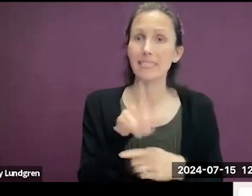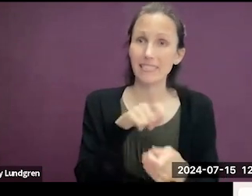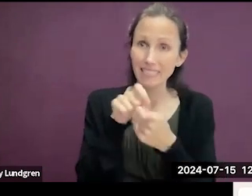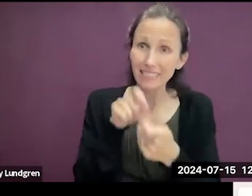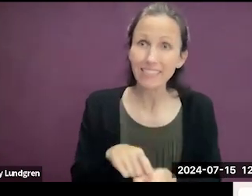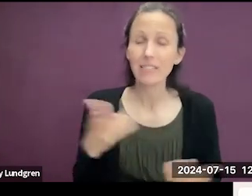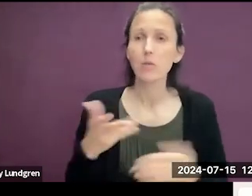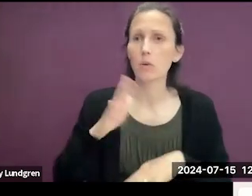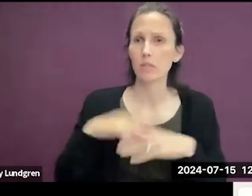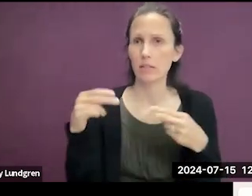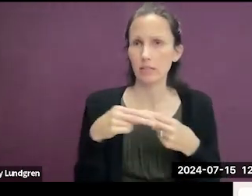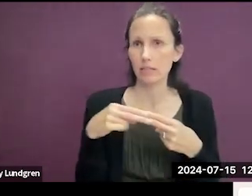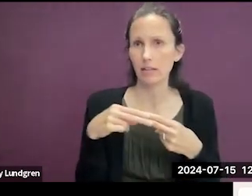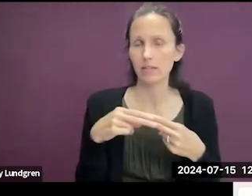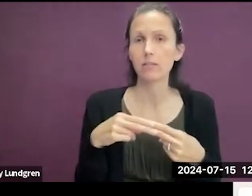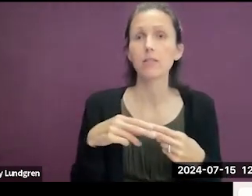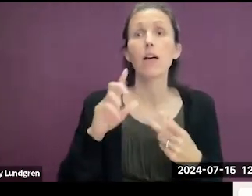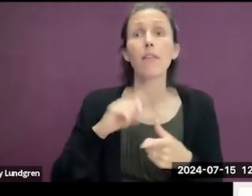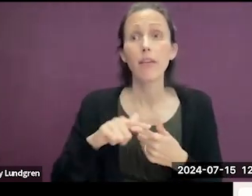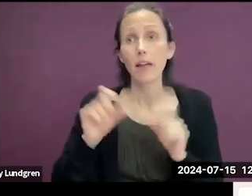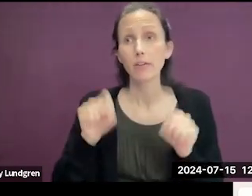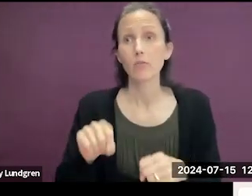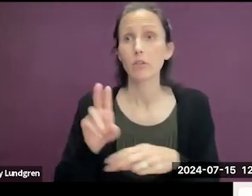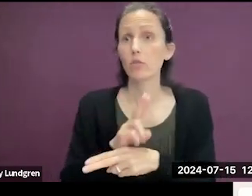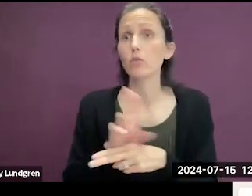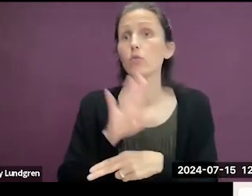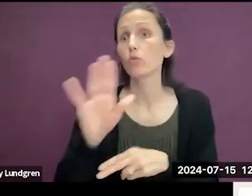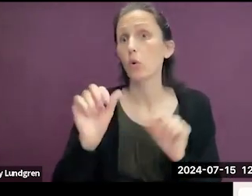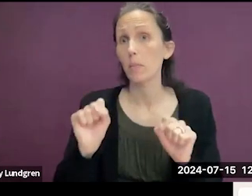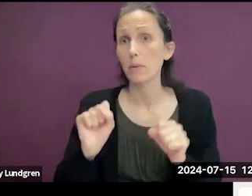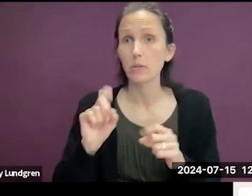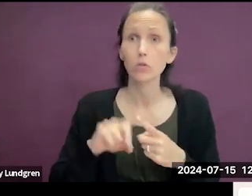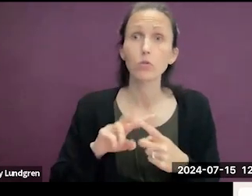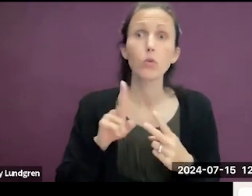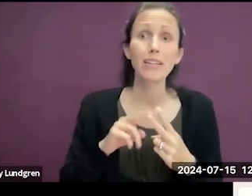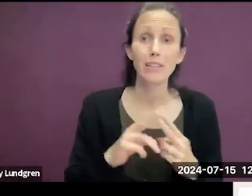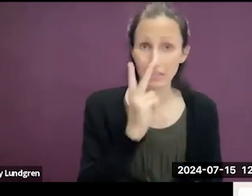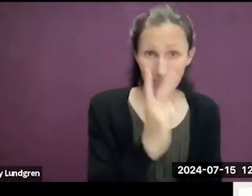so that we can either use the ability to hear or to see, or maybe both of those concurrently,